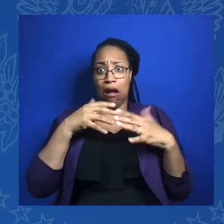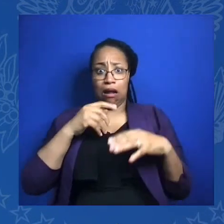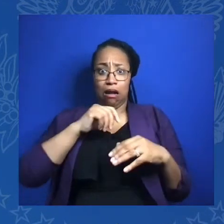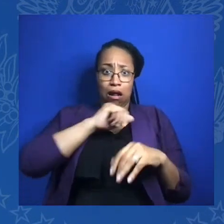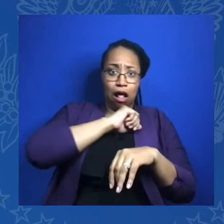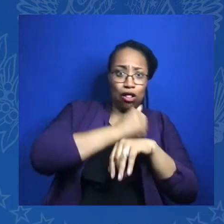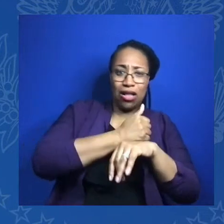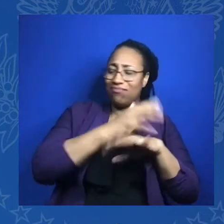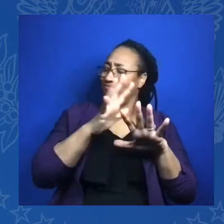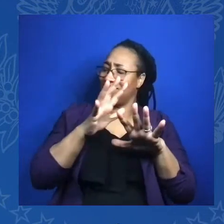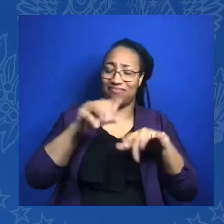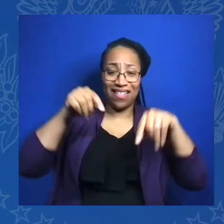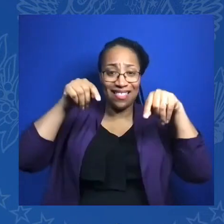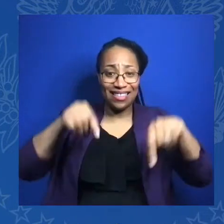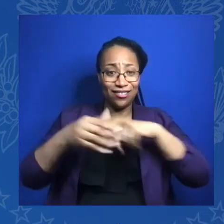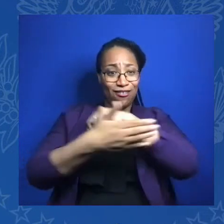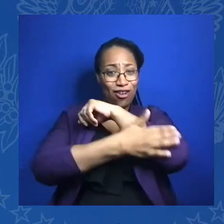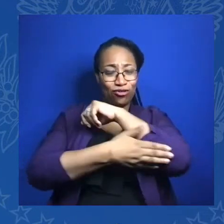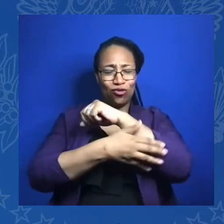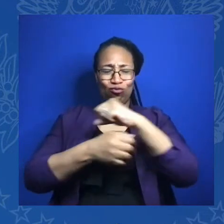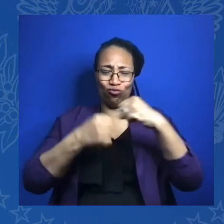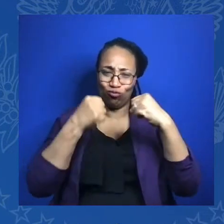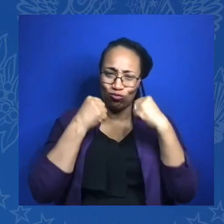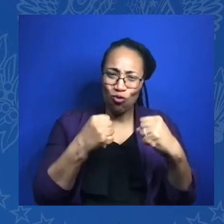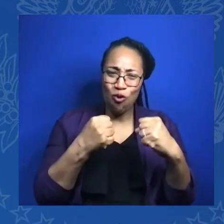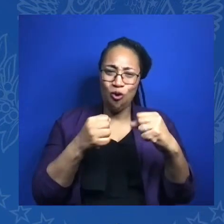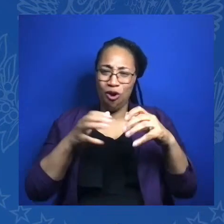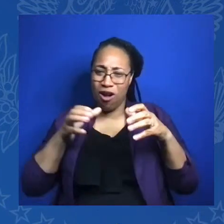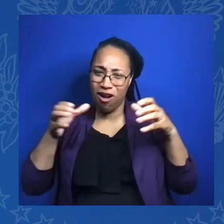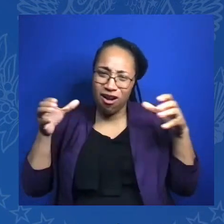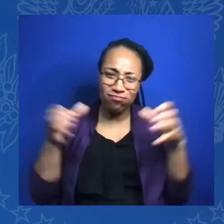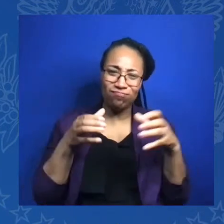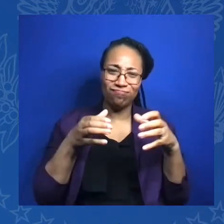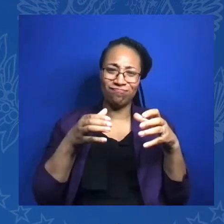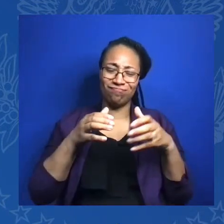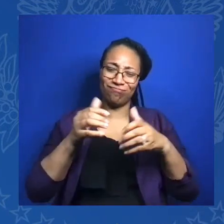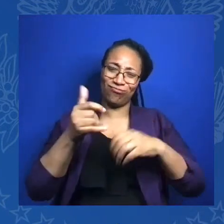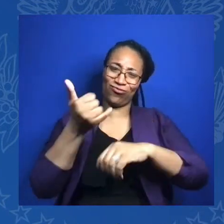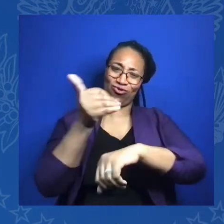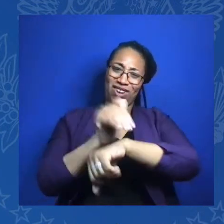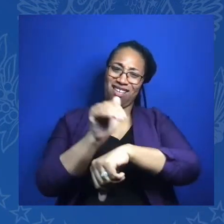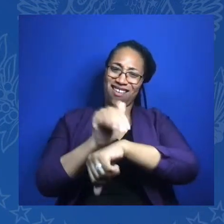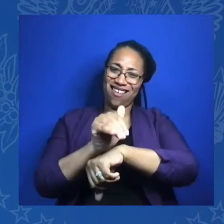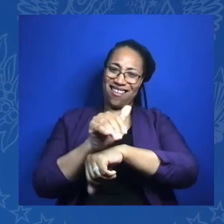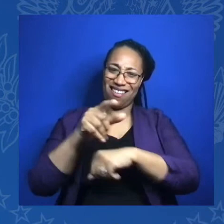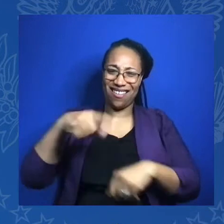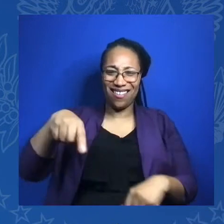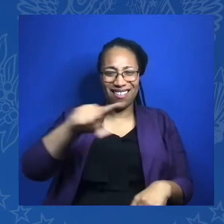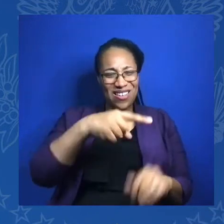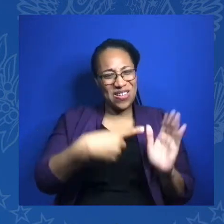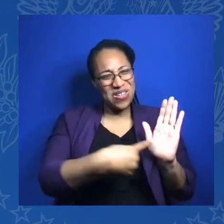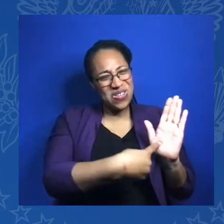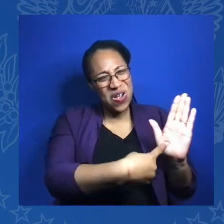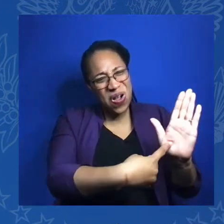So, tonight, let us show ourselves and the world our strength, not just by the example of our power,